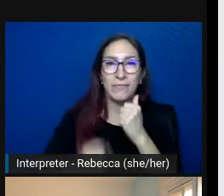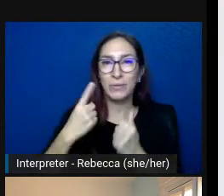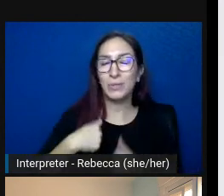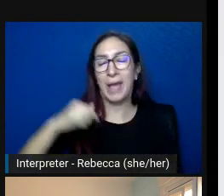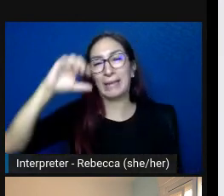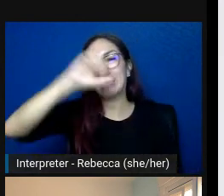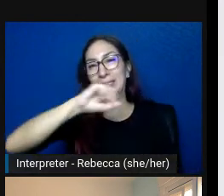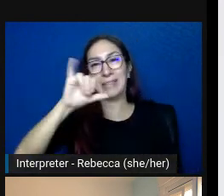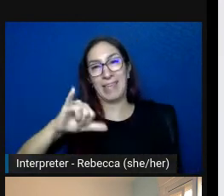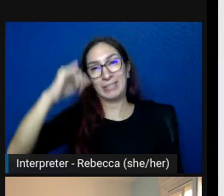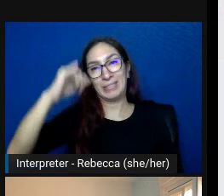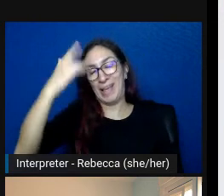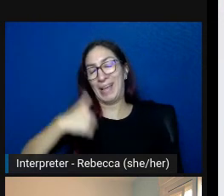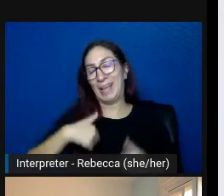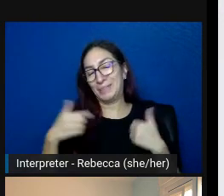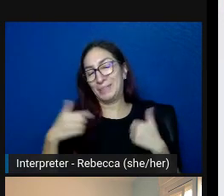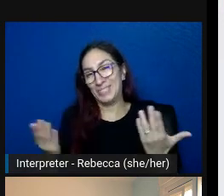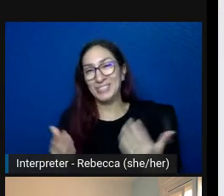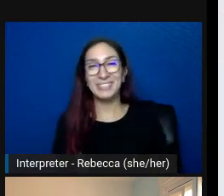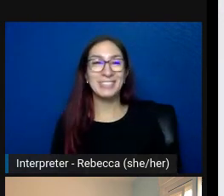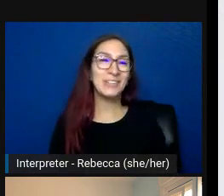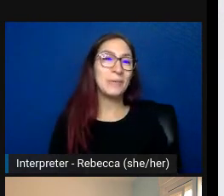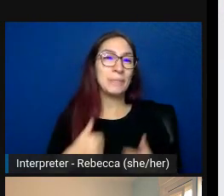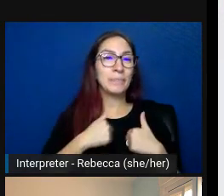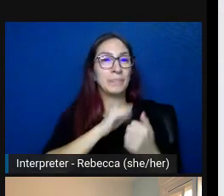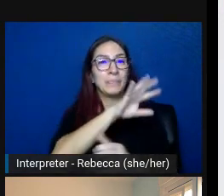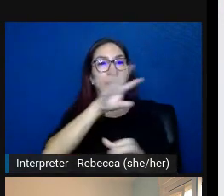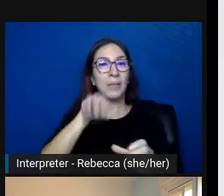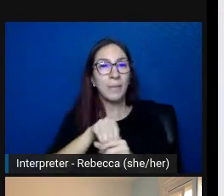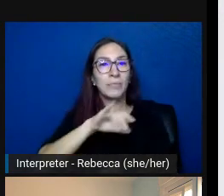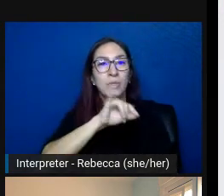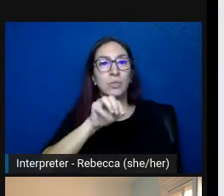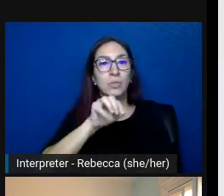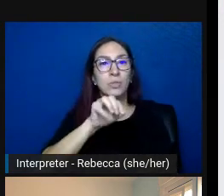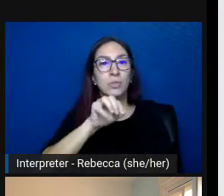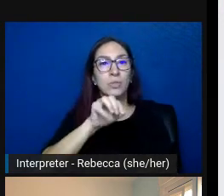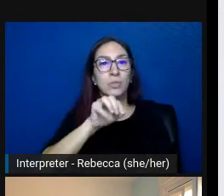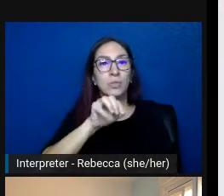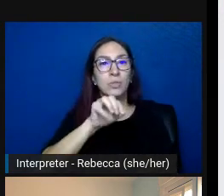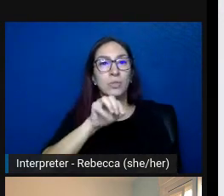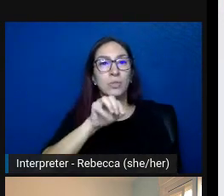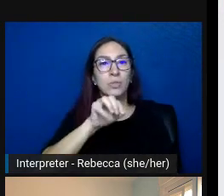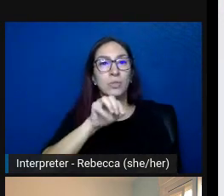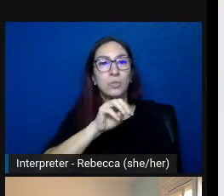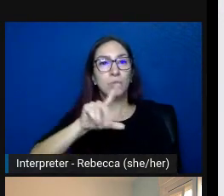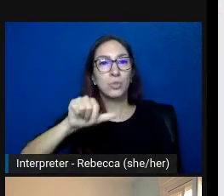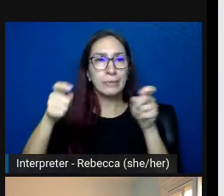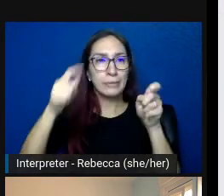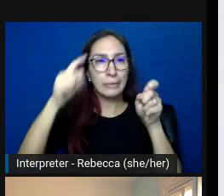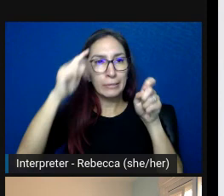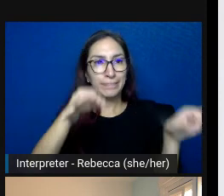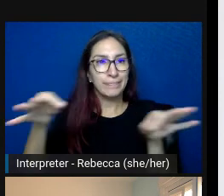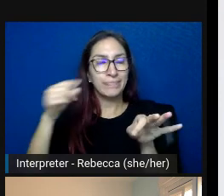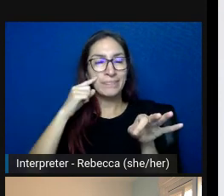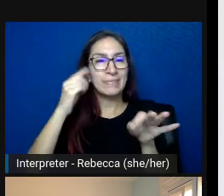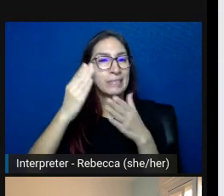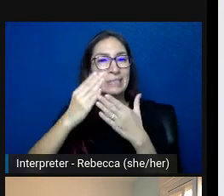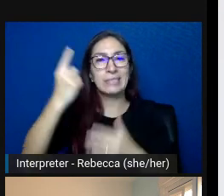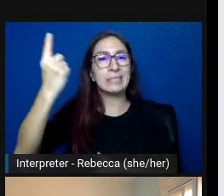I have been involved in Joomla governance in some higher spheres